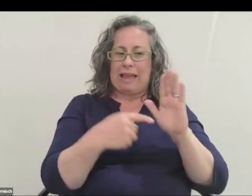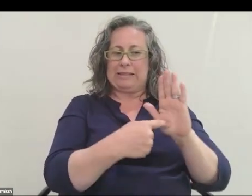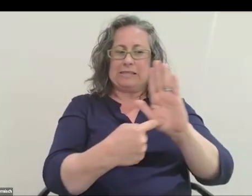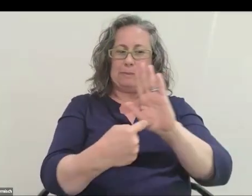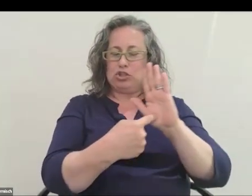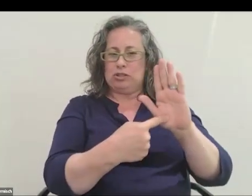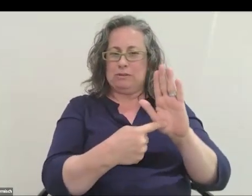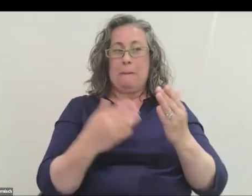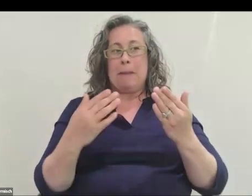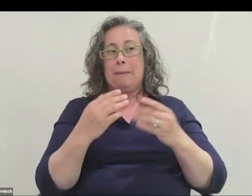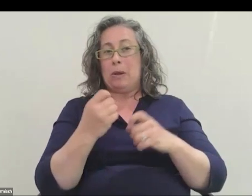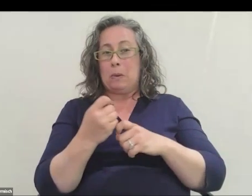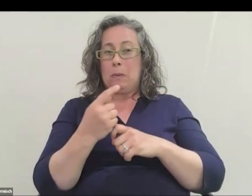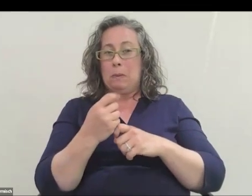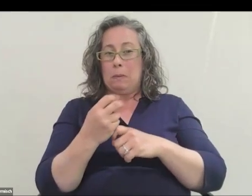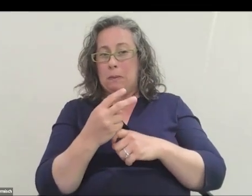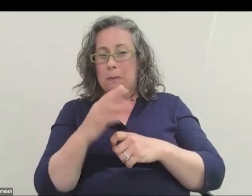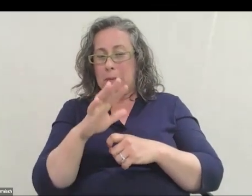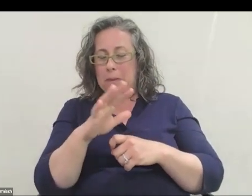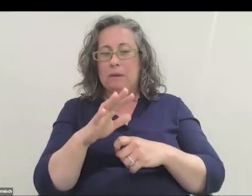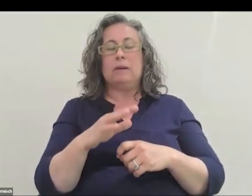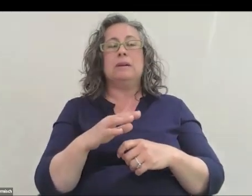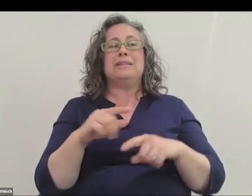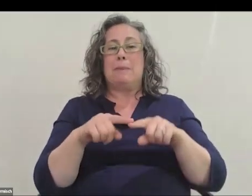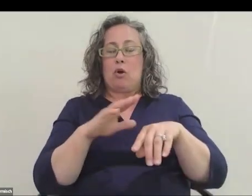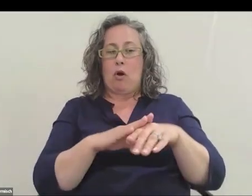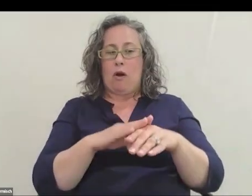hopefully next year or the year after, funds permitting,